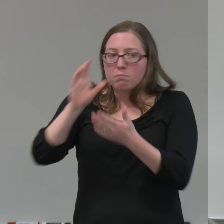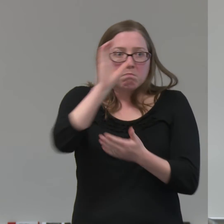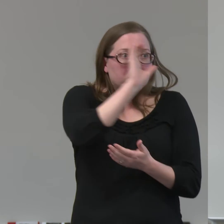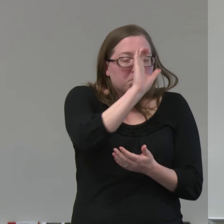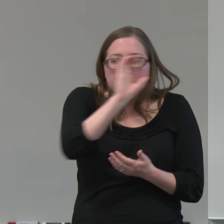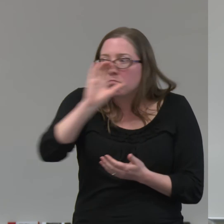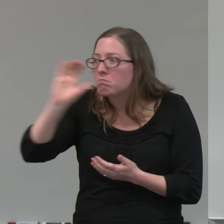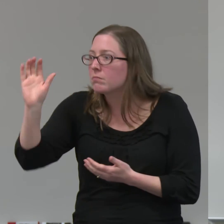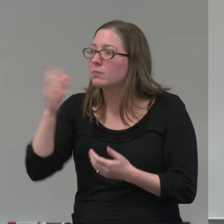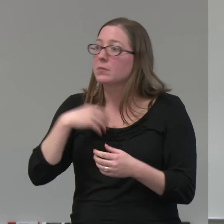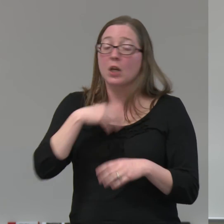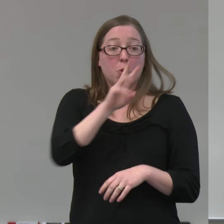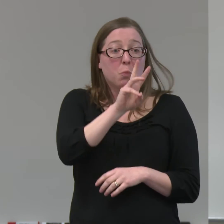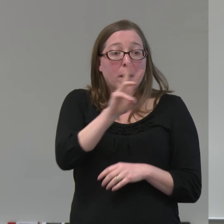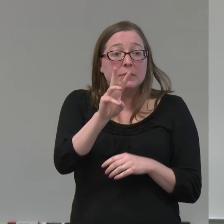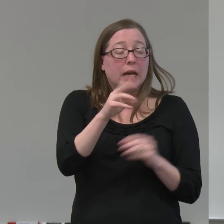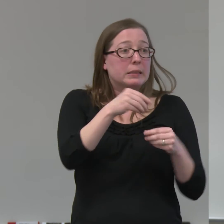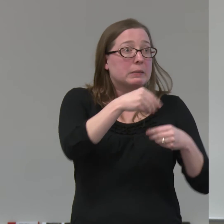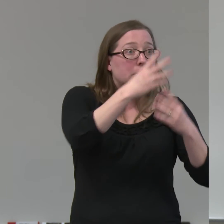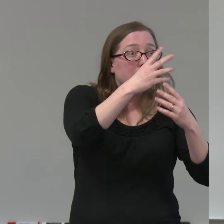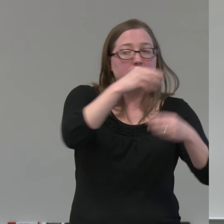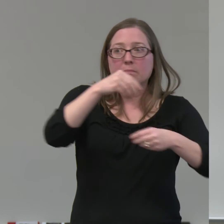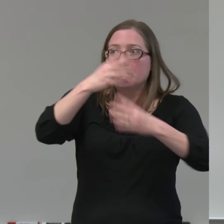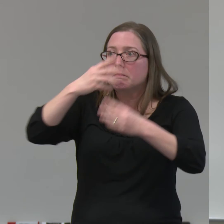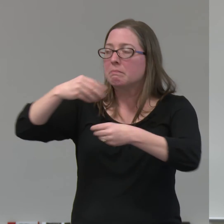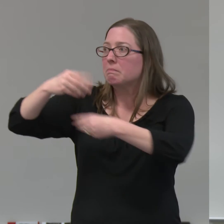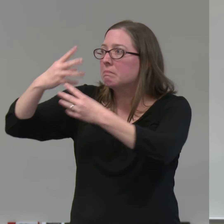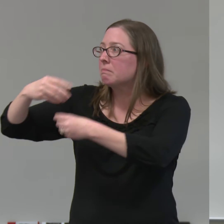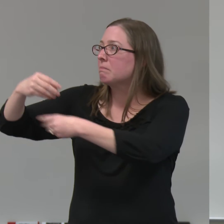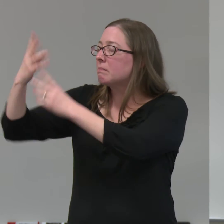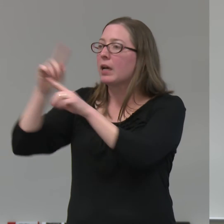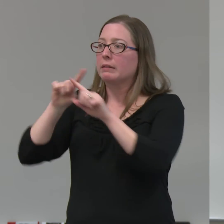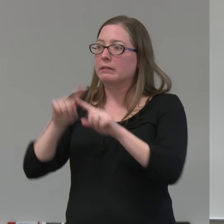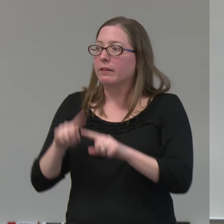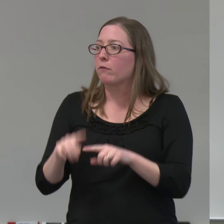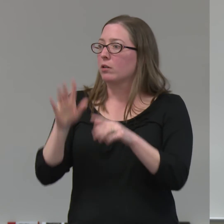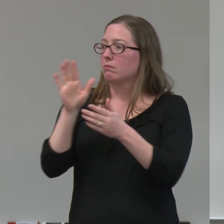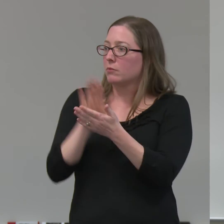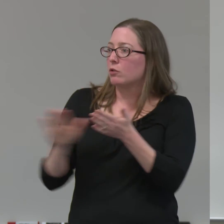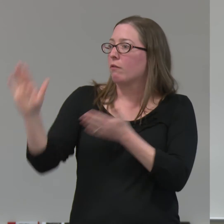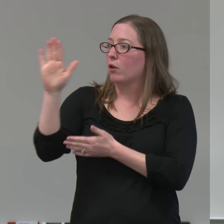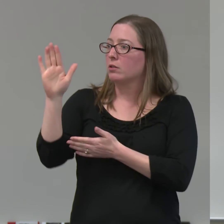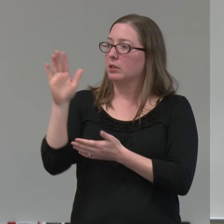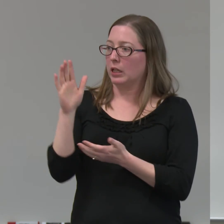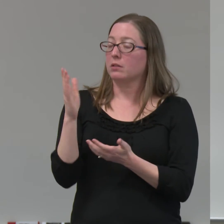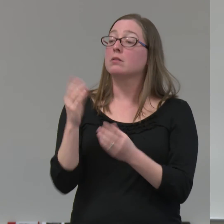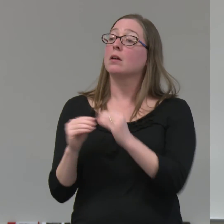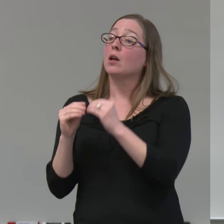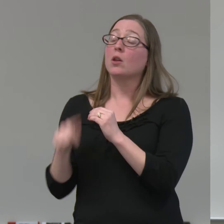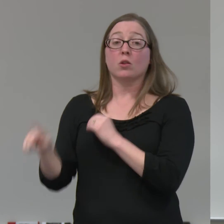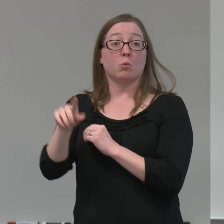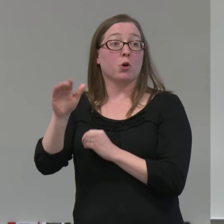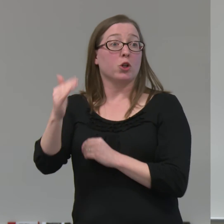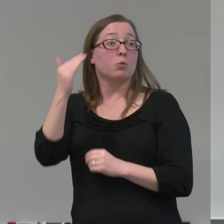look at as many websites as possible trying to identify-- Obviously, the more you know about what you think